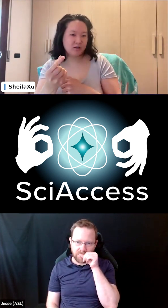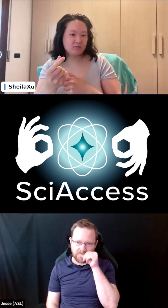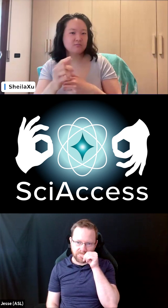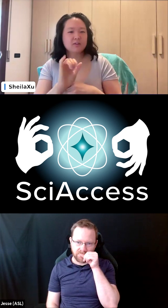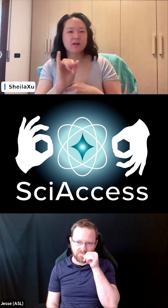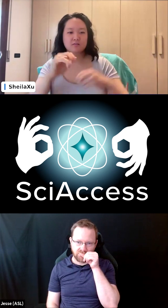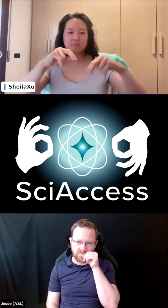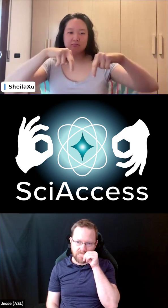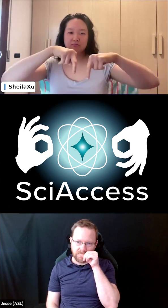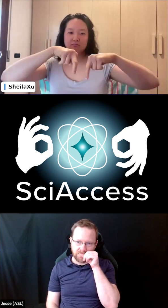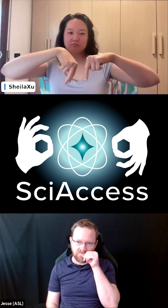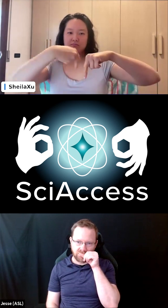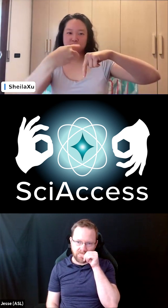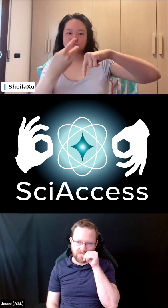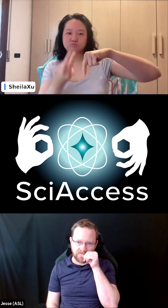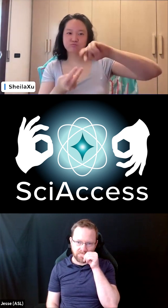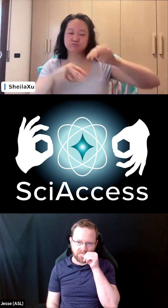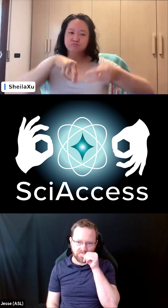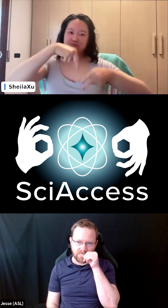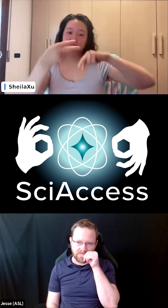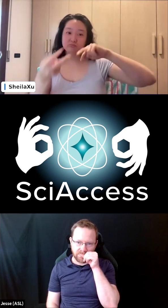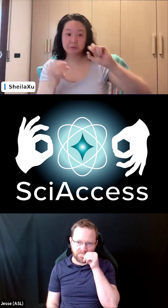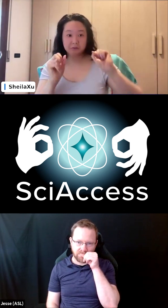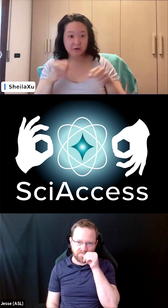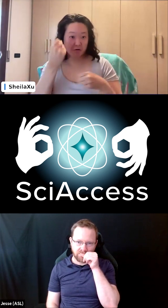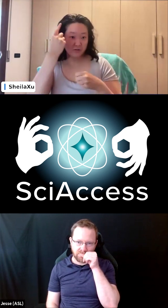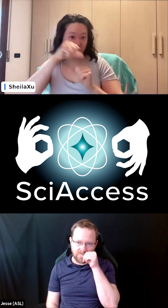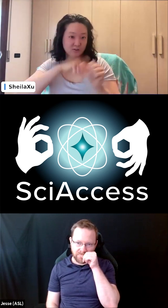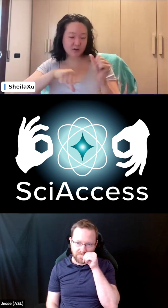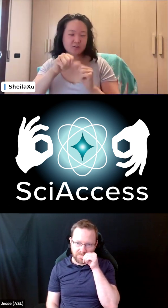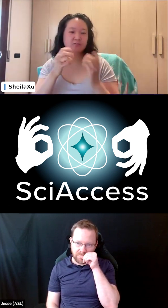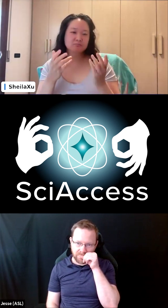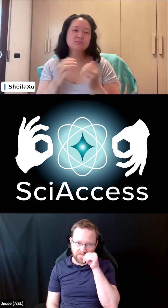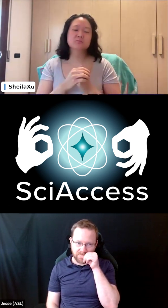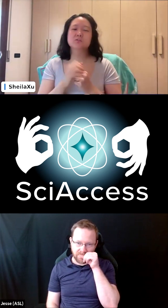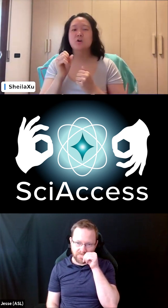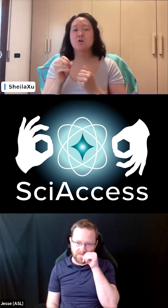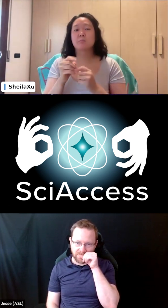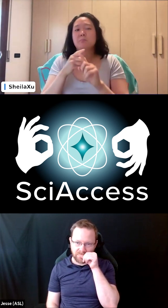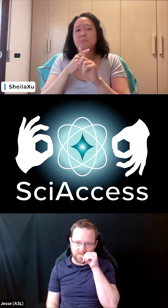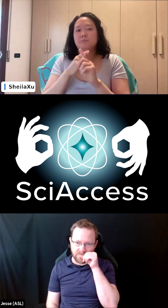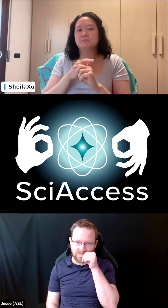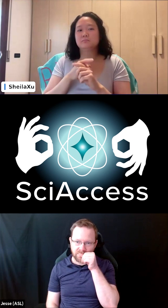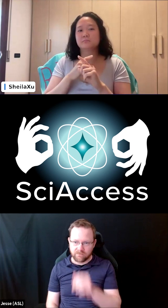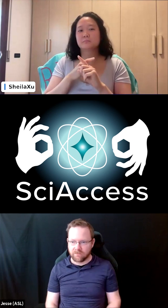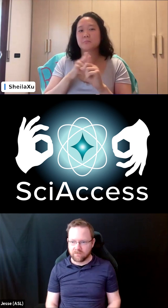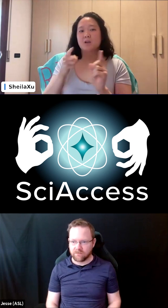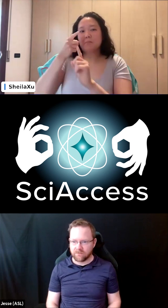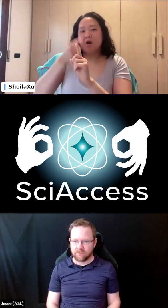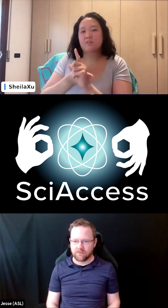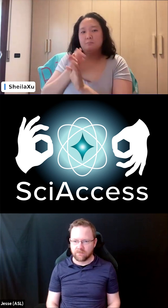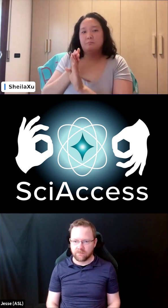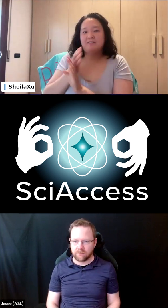sign language in zero gravity and how we float around.